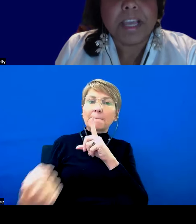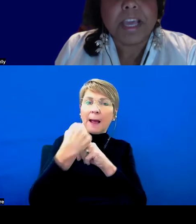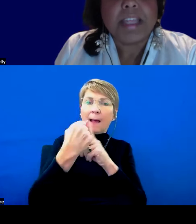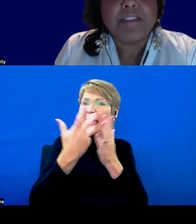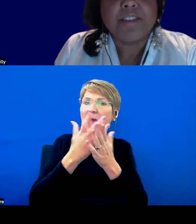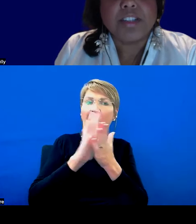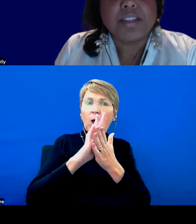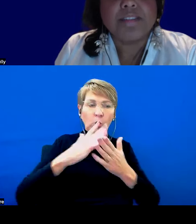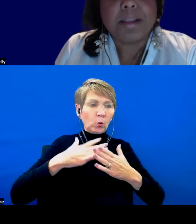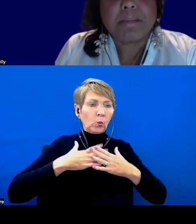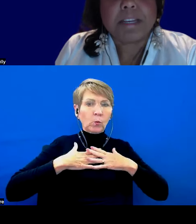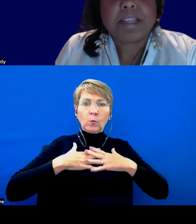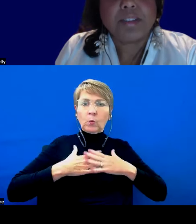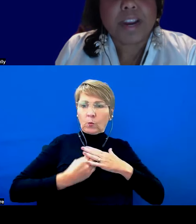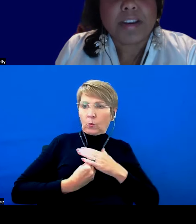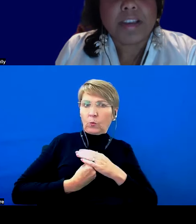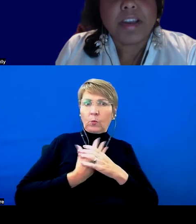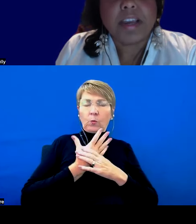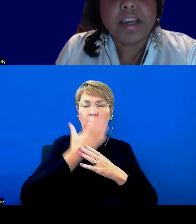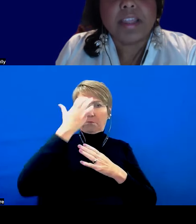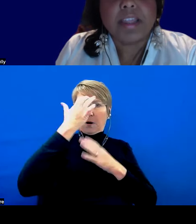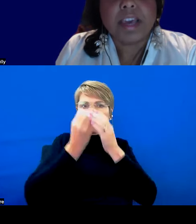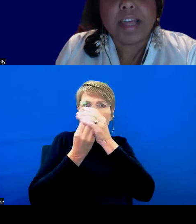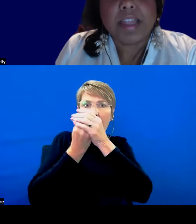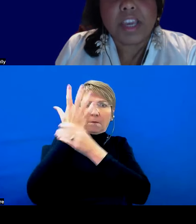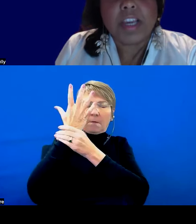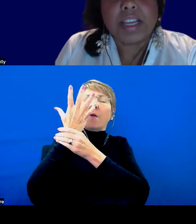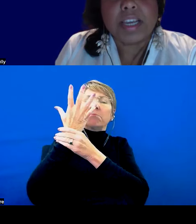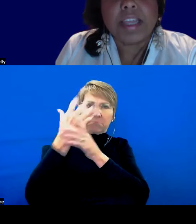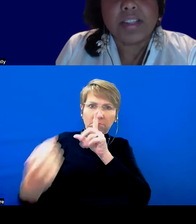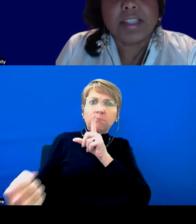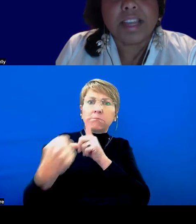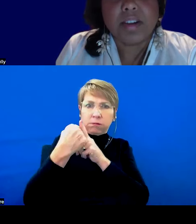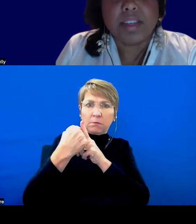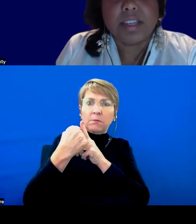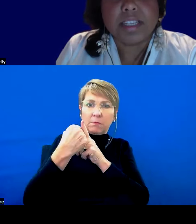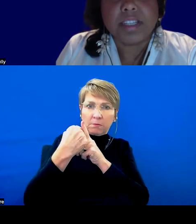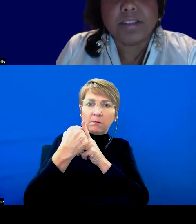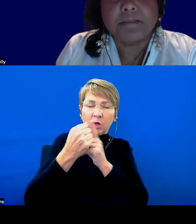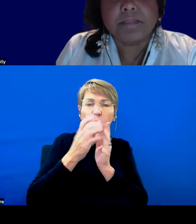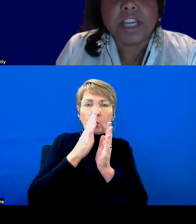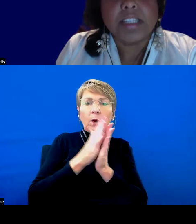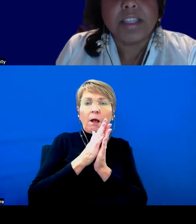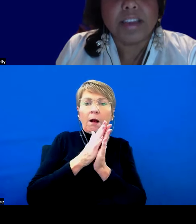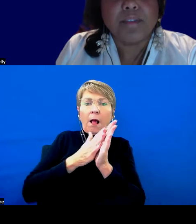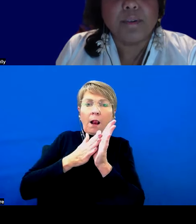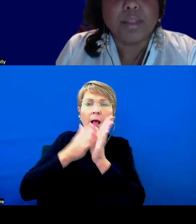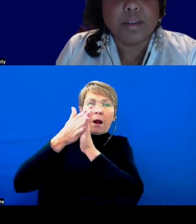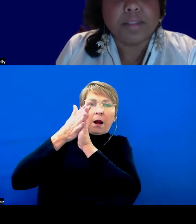The effect on development is greater the earlier the onset of the condition, so therefore orthoptists